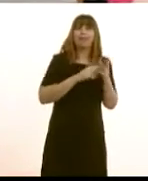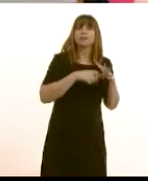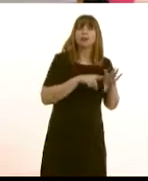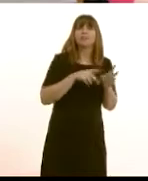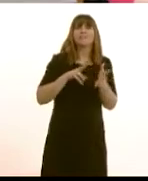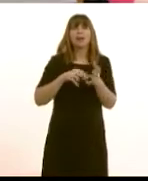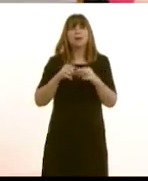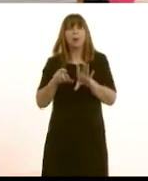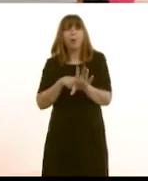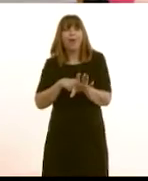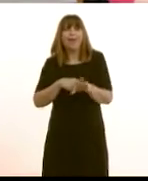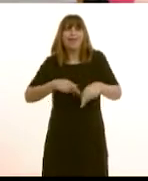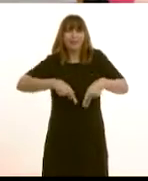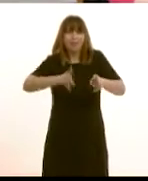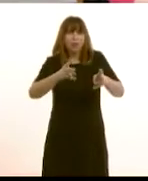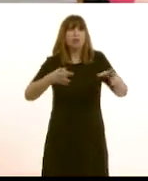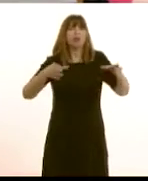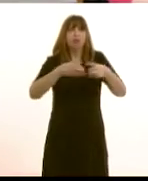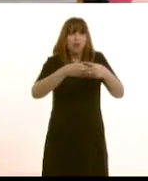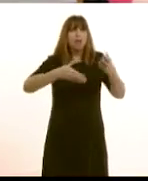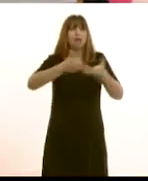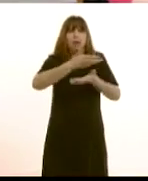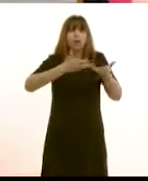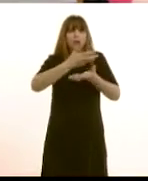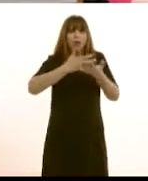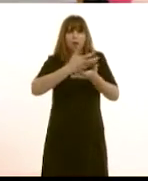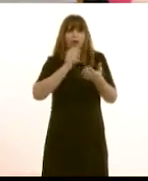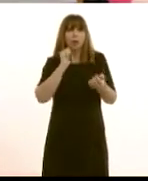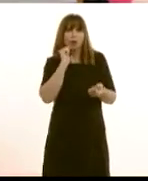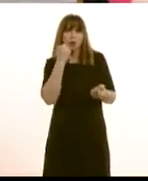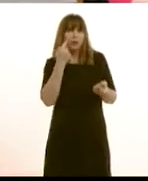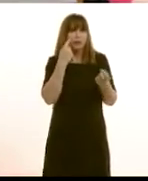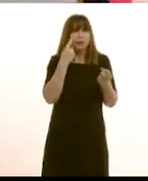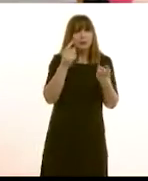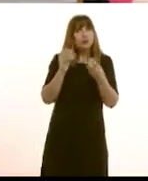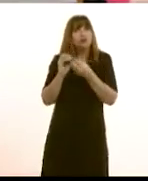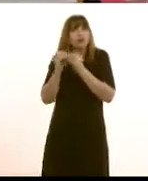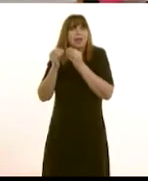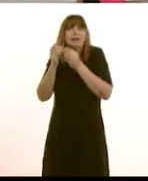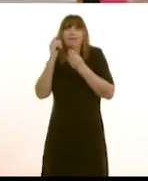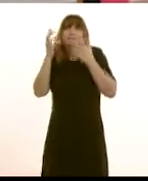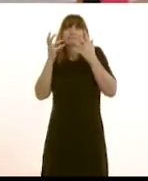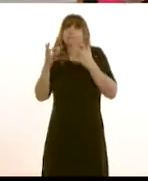and Fabian Way corridor in order to see how creative sector projects can be taken forward